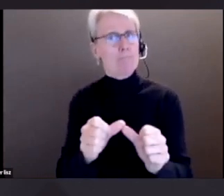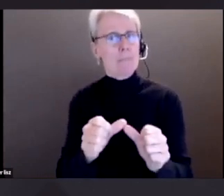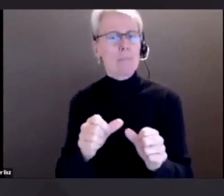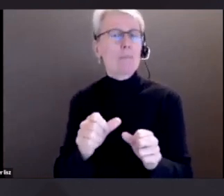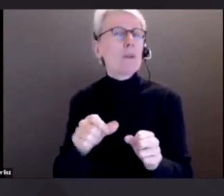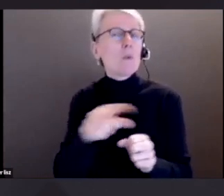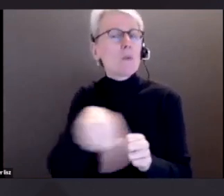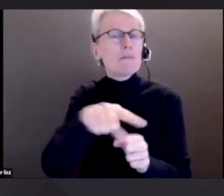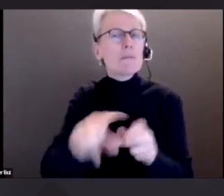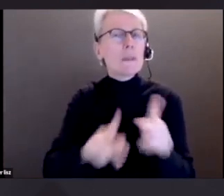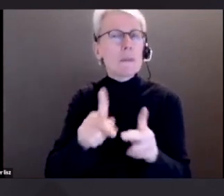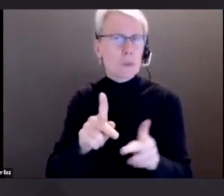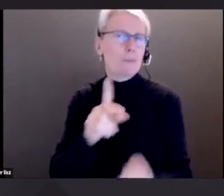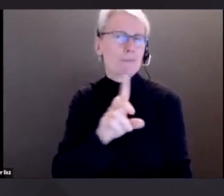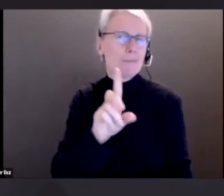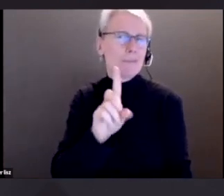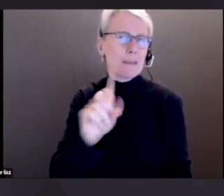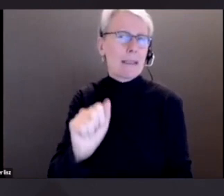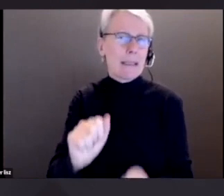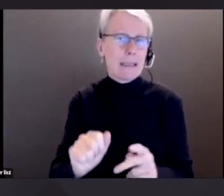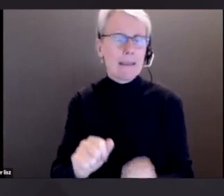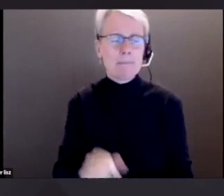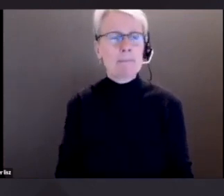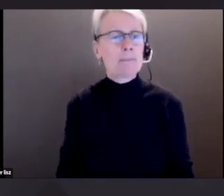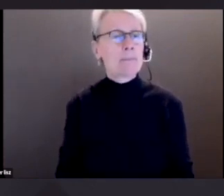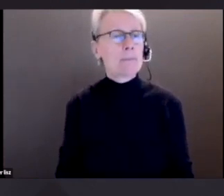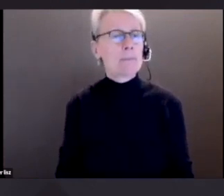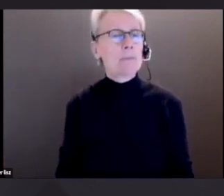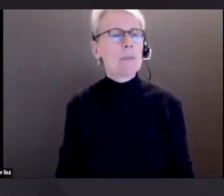CASE also offers complimentary courses for employers.